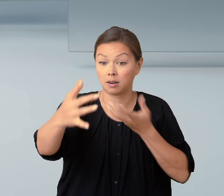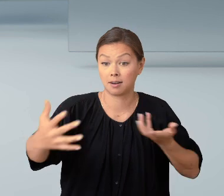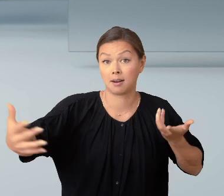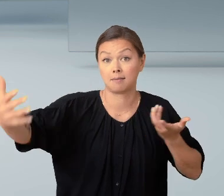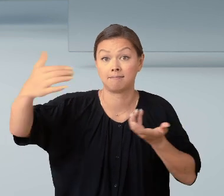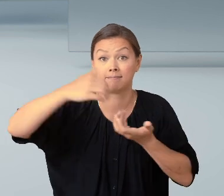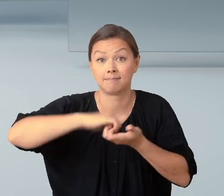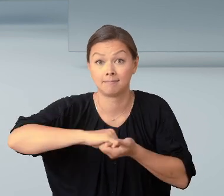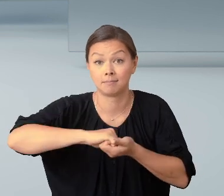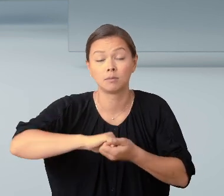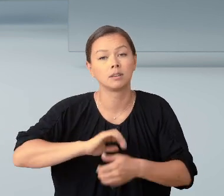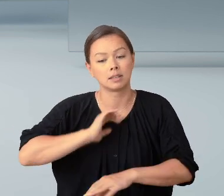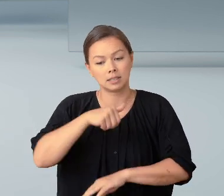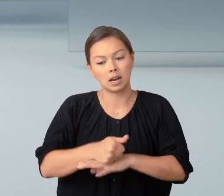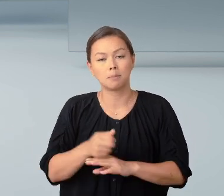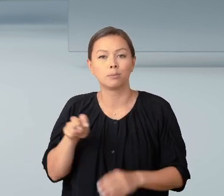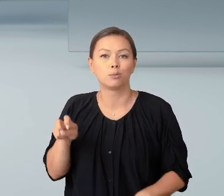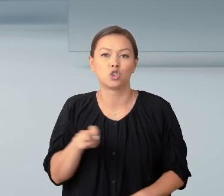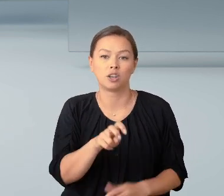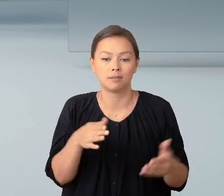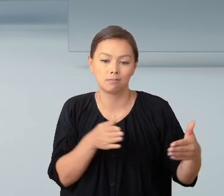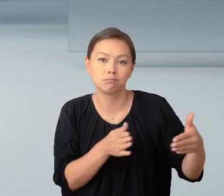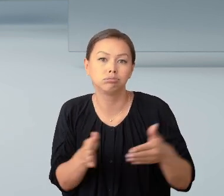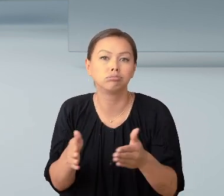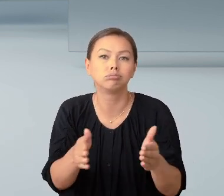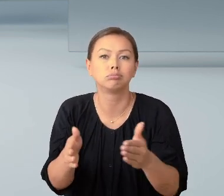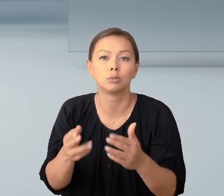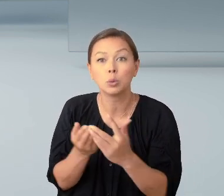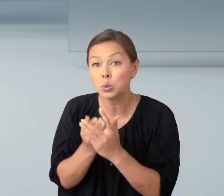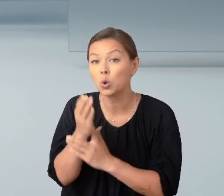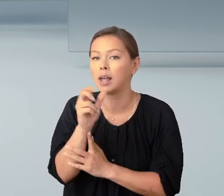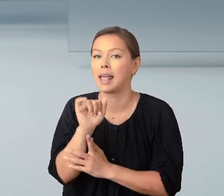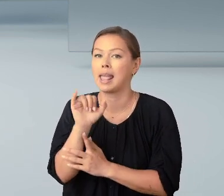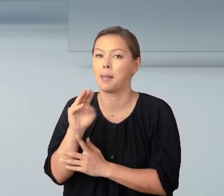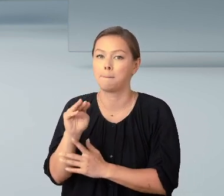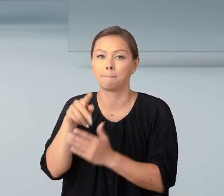roadmap using the AIM program. Hey, here's the secret sauce,